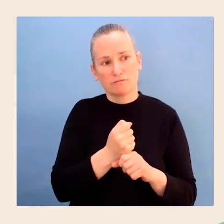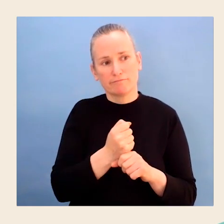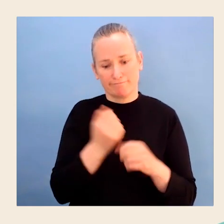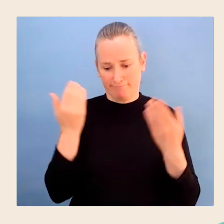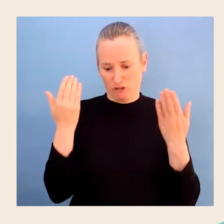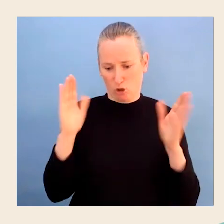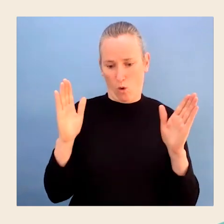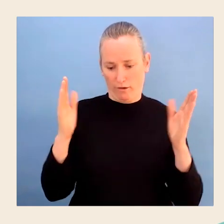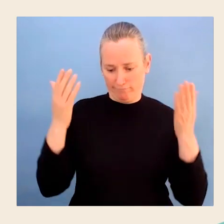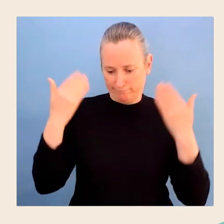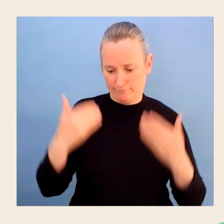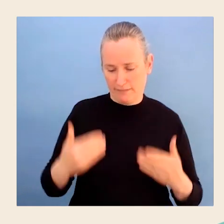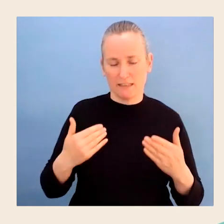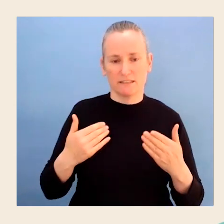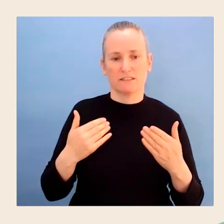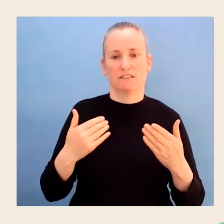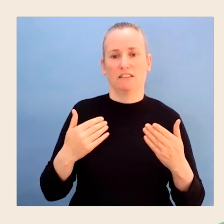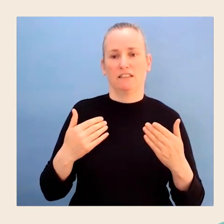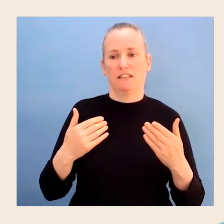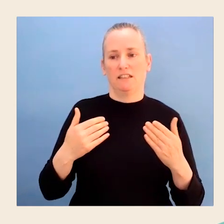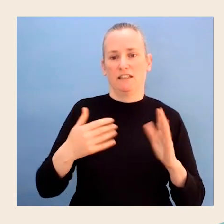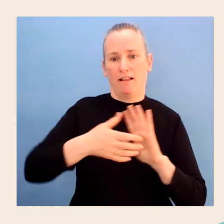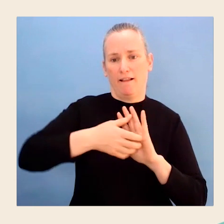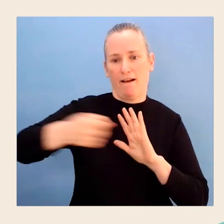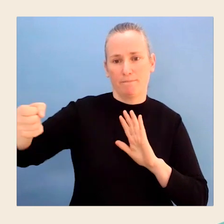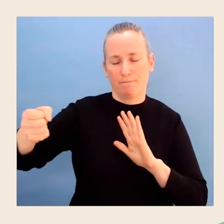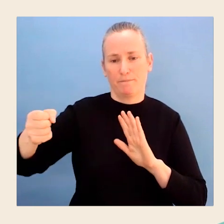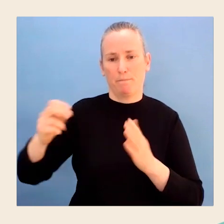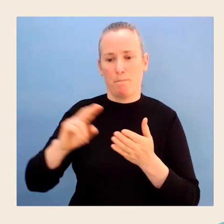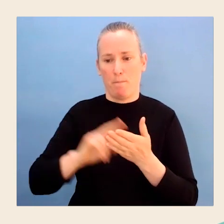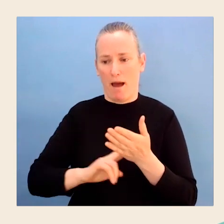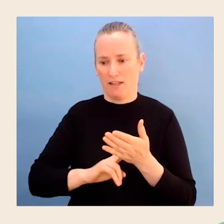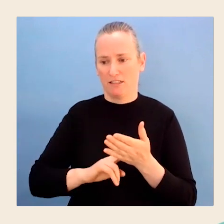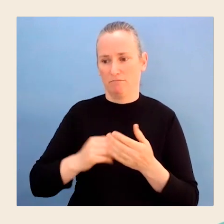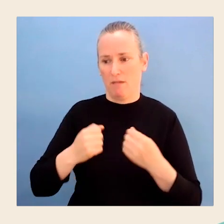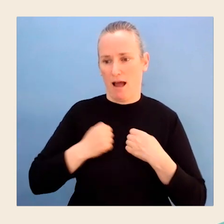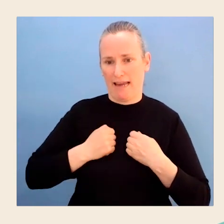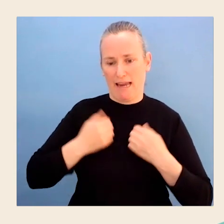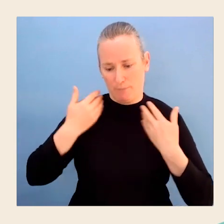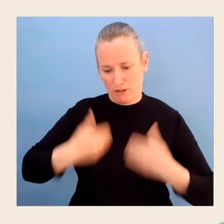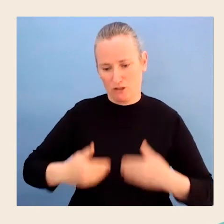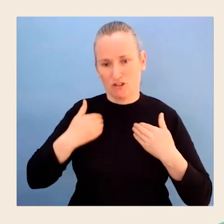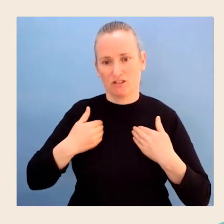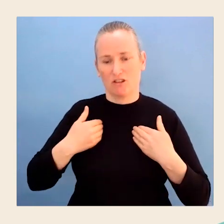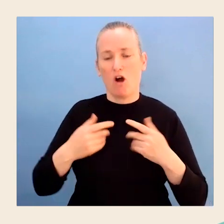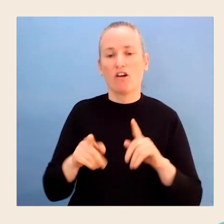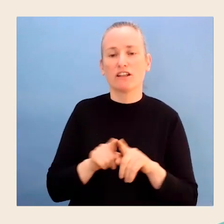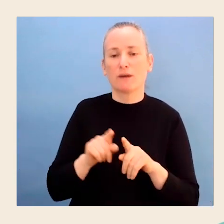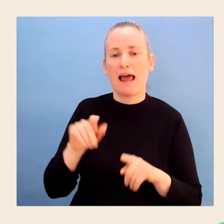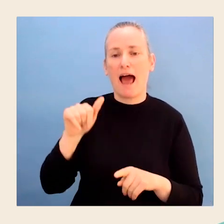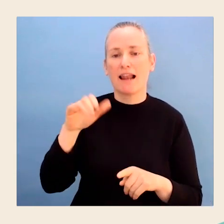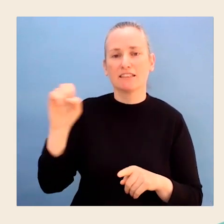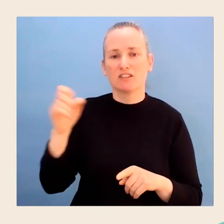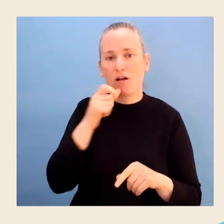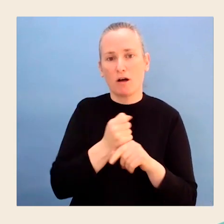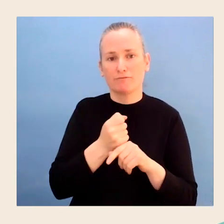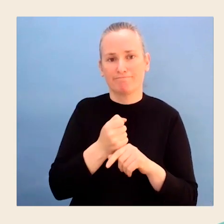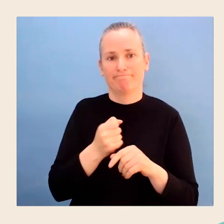or Alice, when you were talking about casting, right? The problem with representation is it takes one for all.